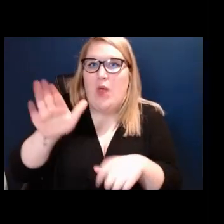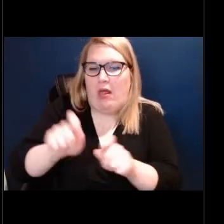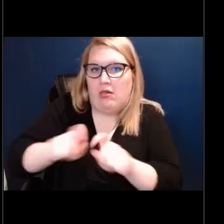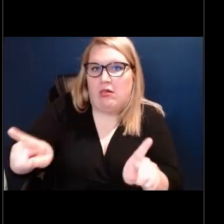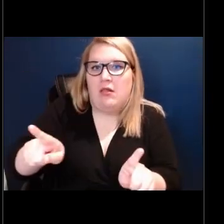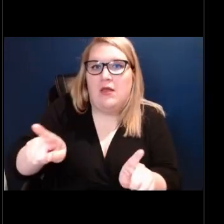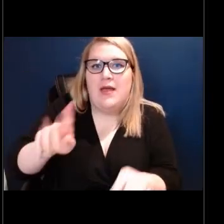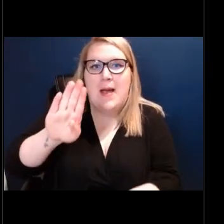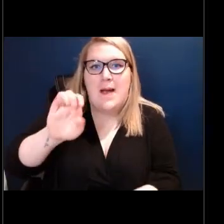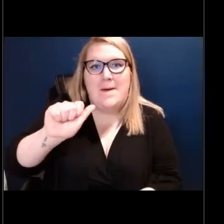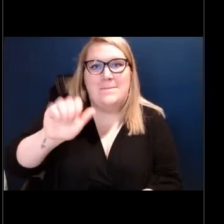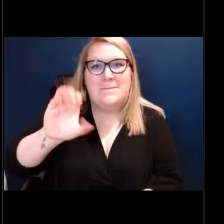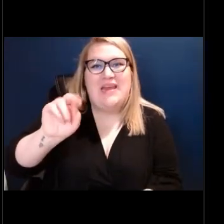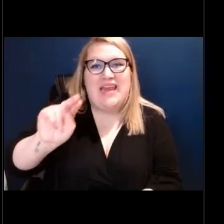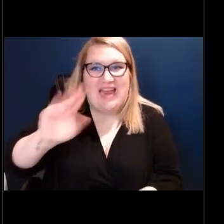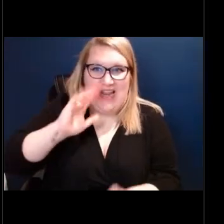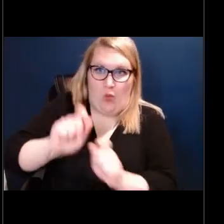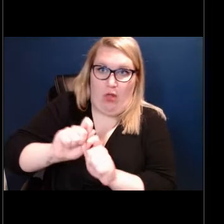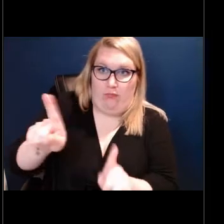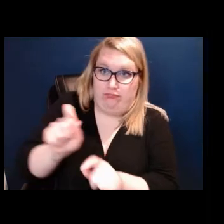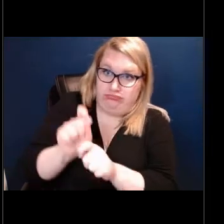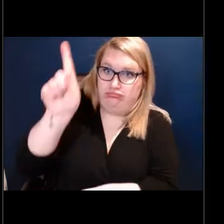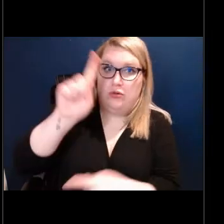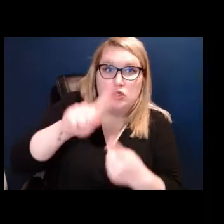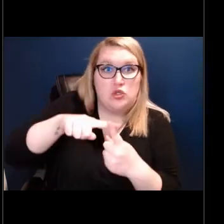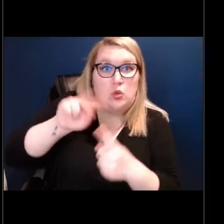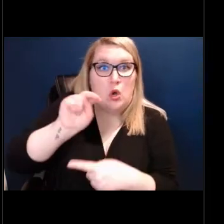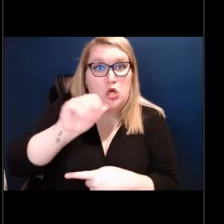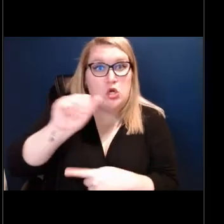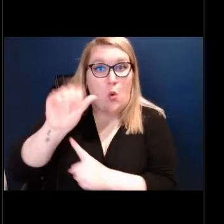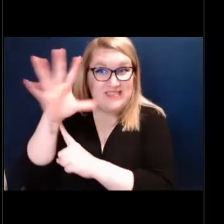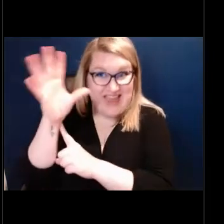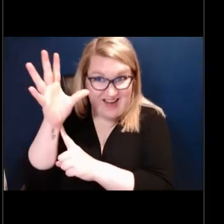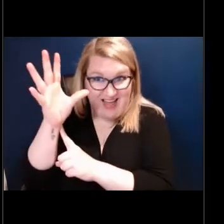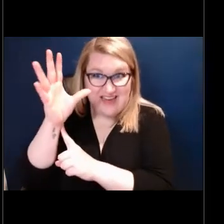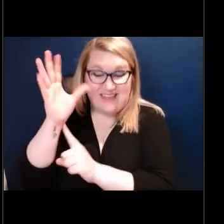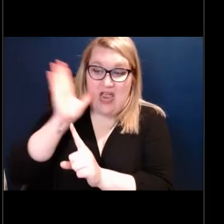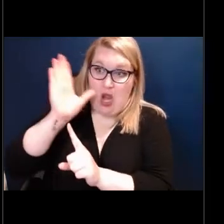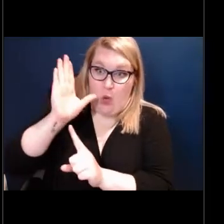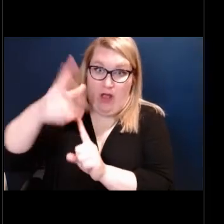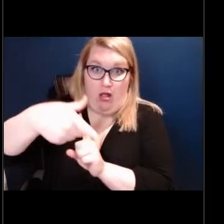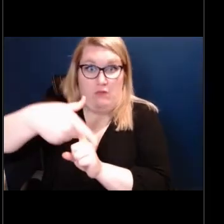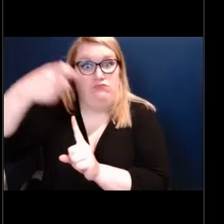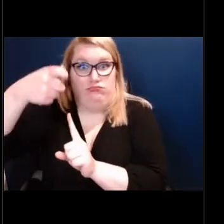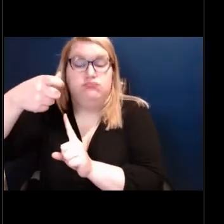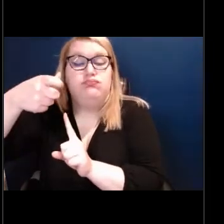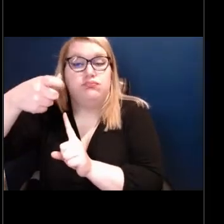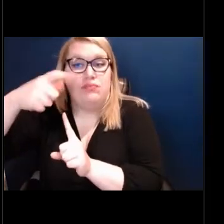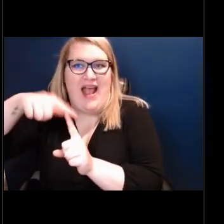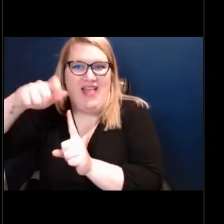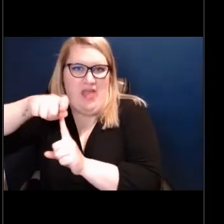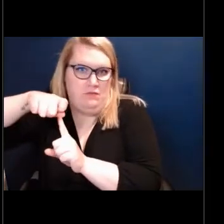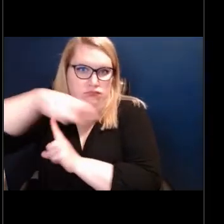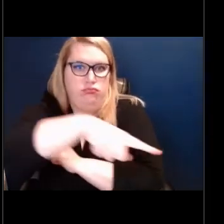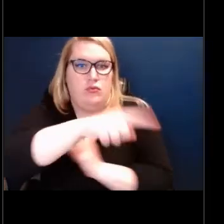up to the NOAA satellites, where it's received and captured and then sent down to ground stations, which is what I work on.